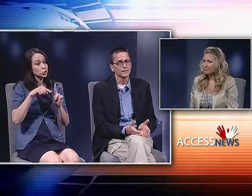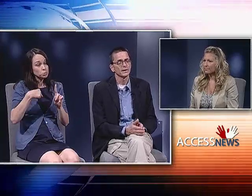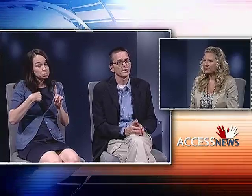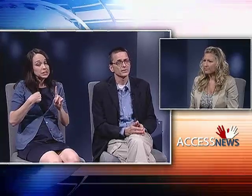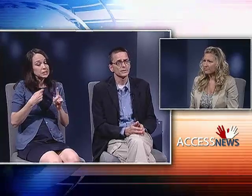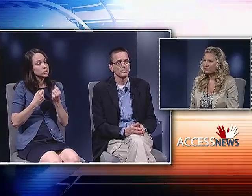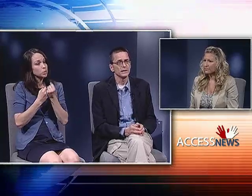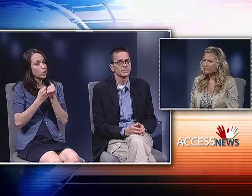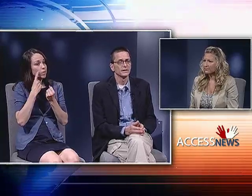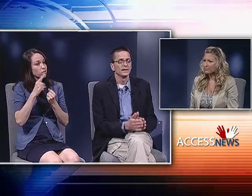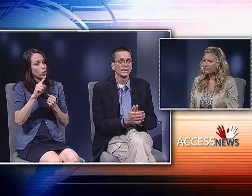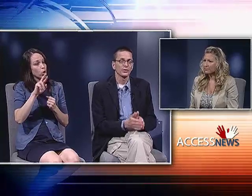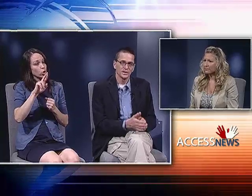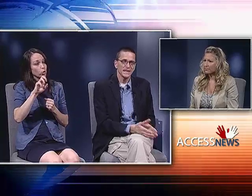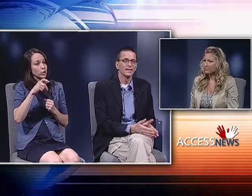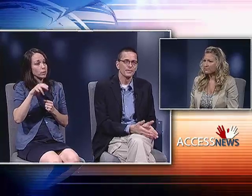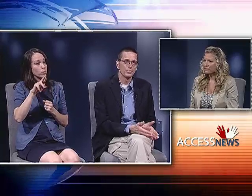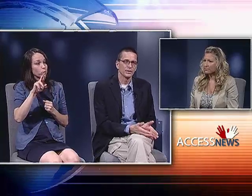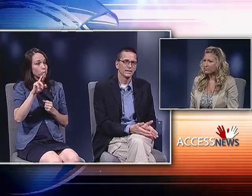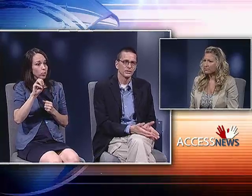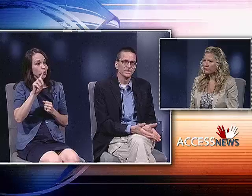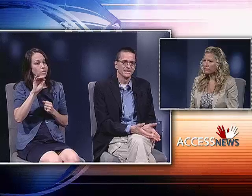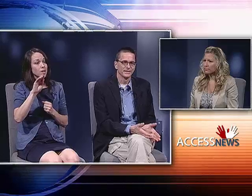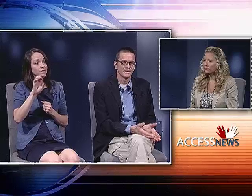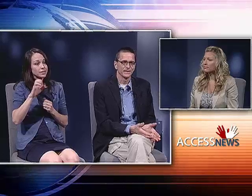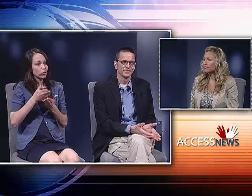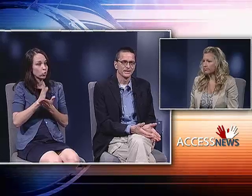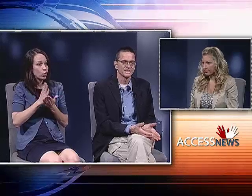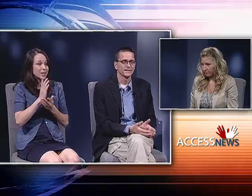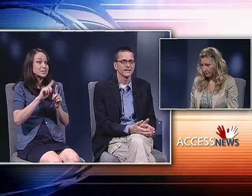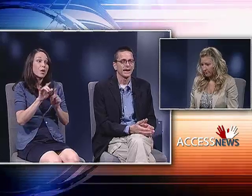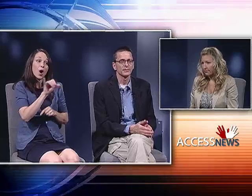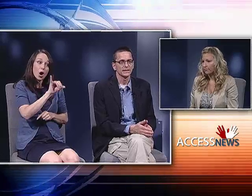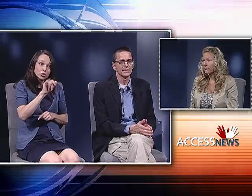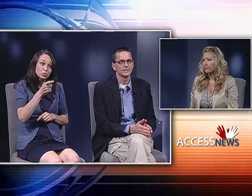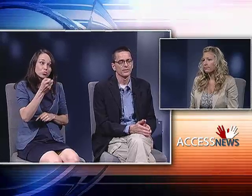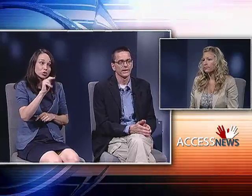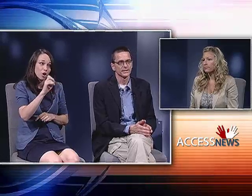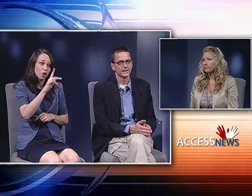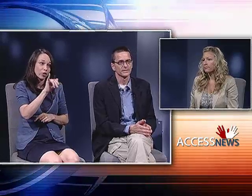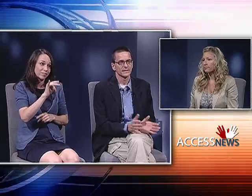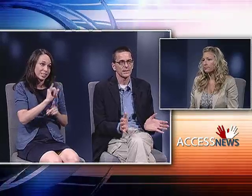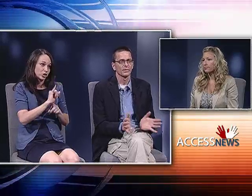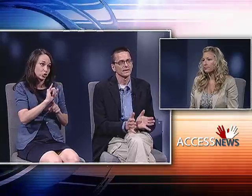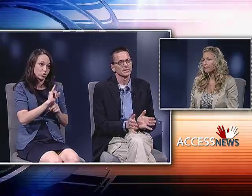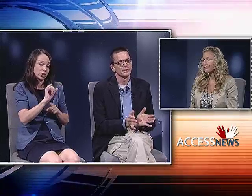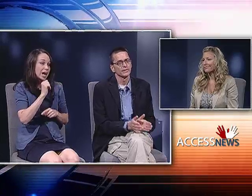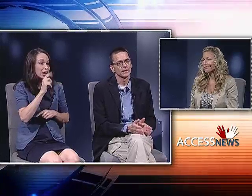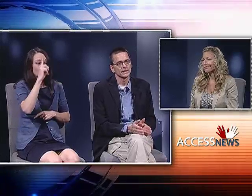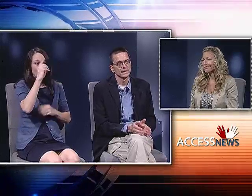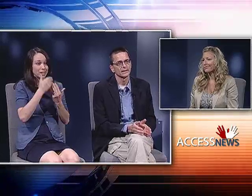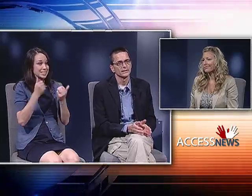but it also means a critique of the pornography industry for instance. I don't see these two things as separate, I see them very connected.